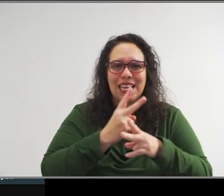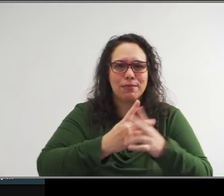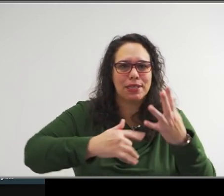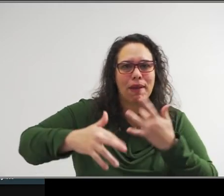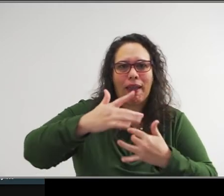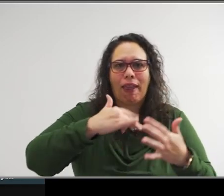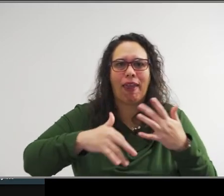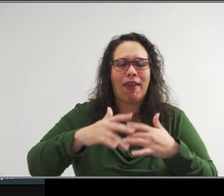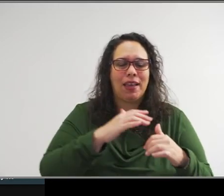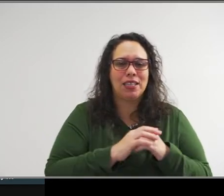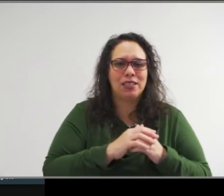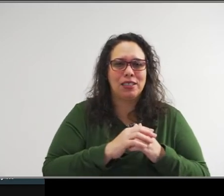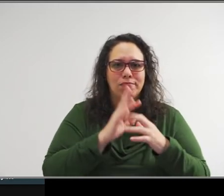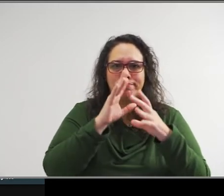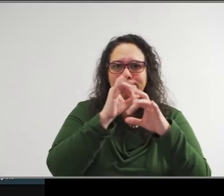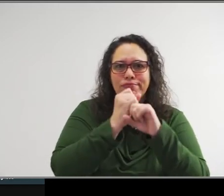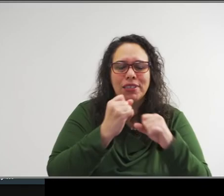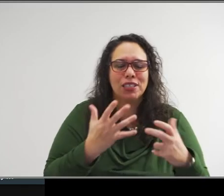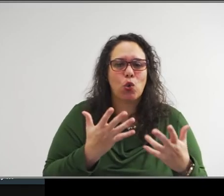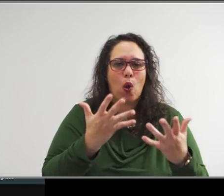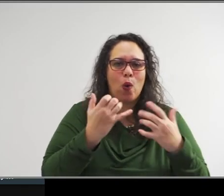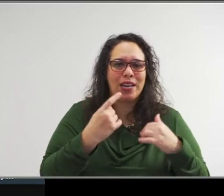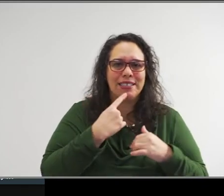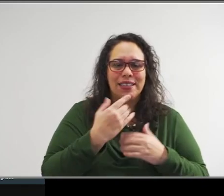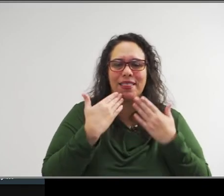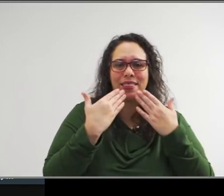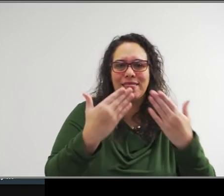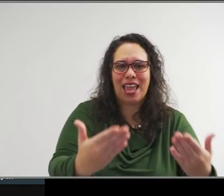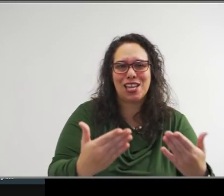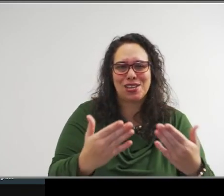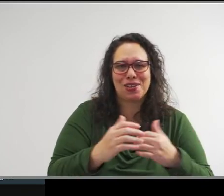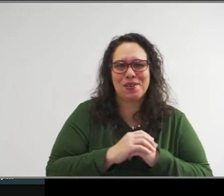So I just want to say, you know, thank you to Mr. Corboy